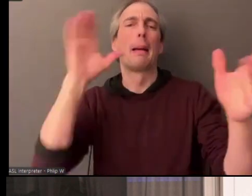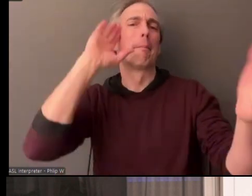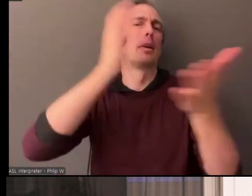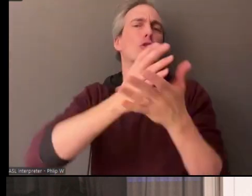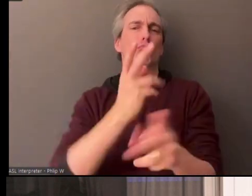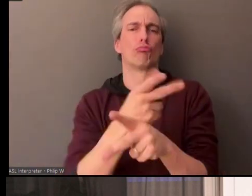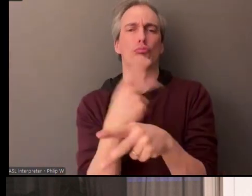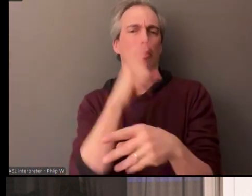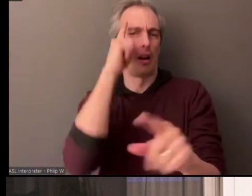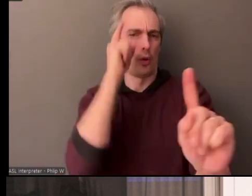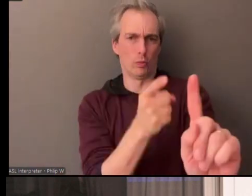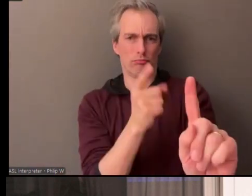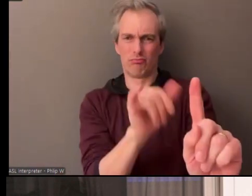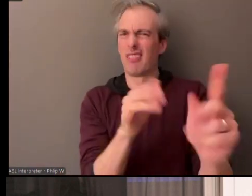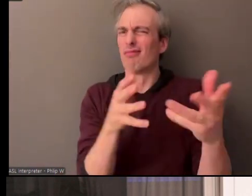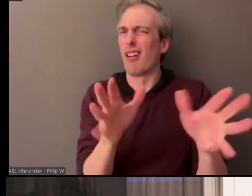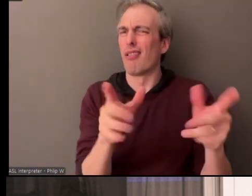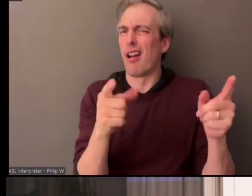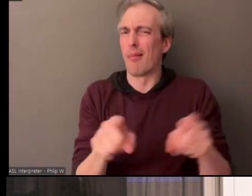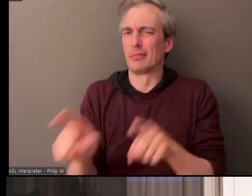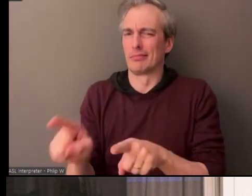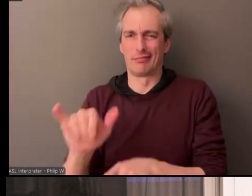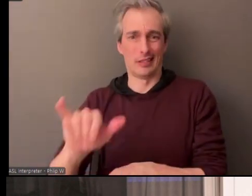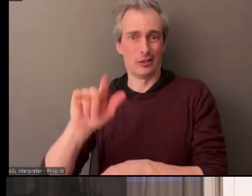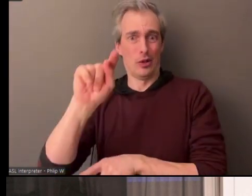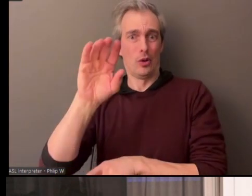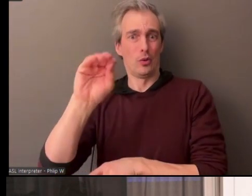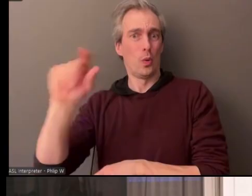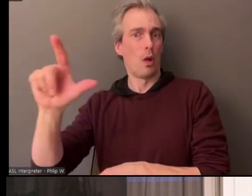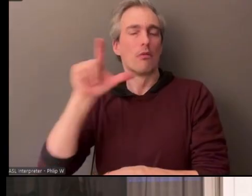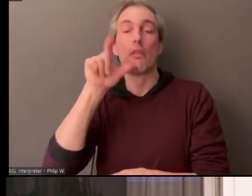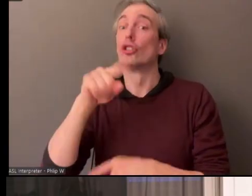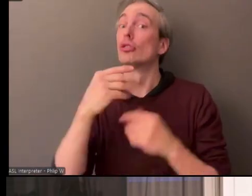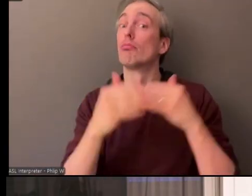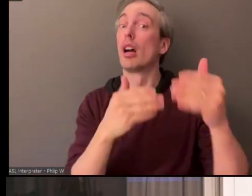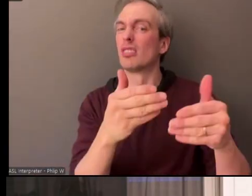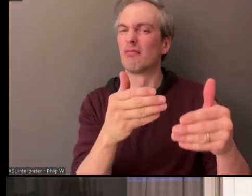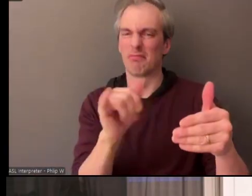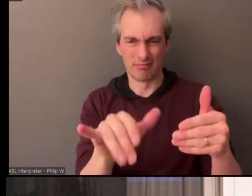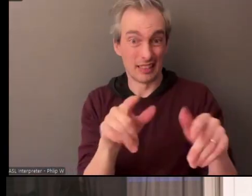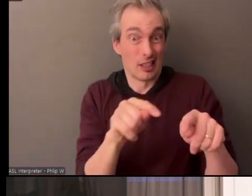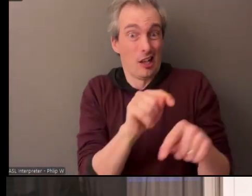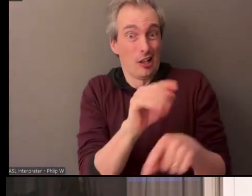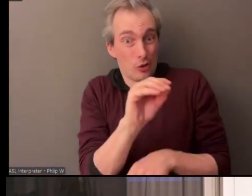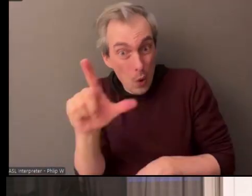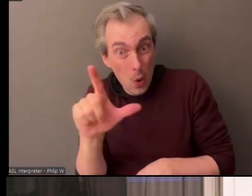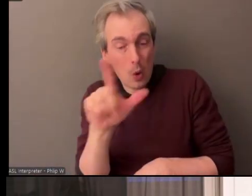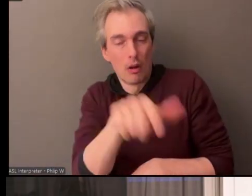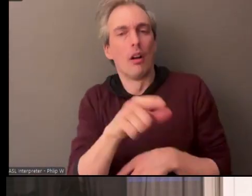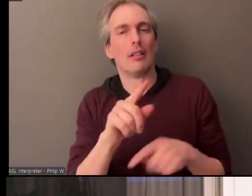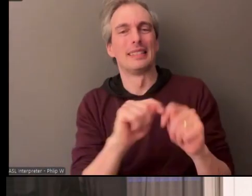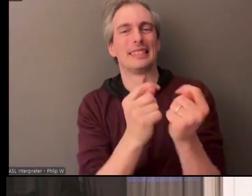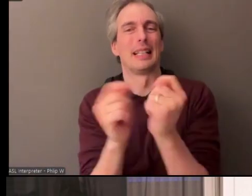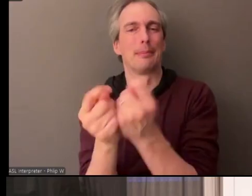It's not just a process. It's a tool that teams use. Designers and dev teams already have this thing called team agreements.